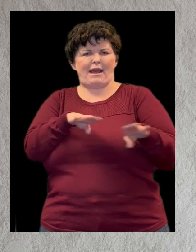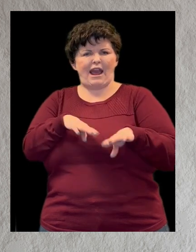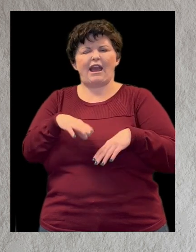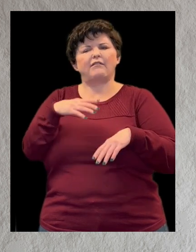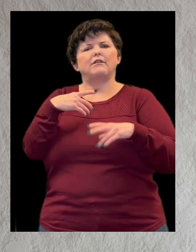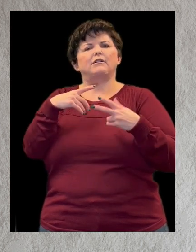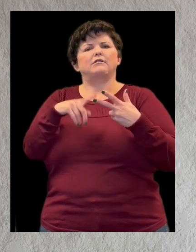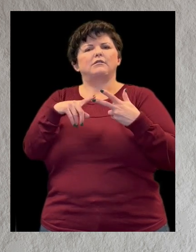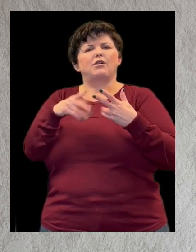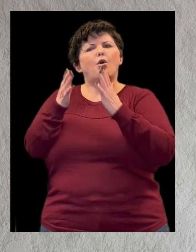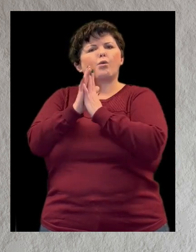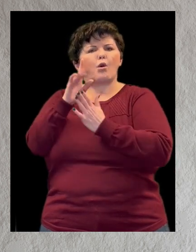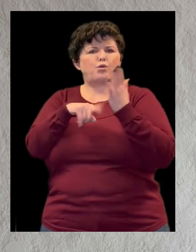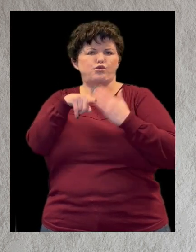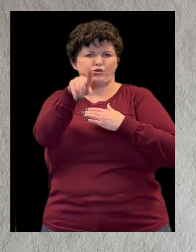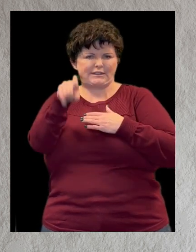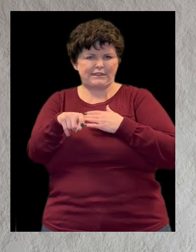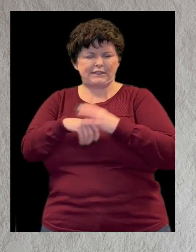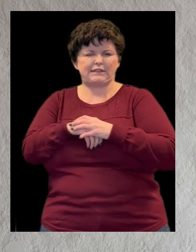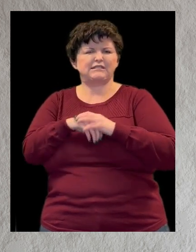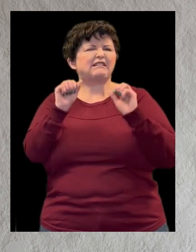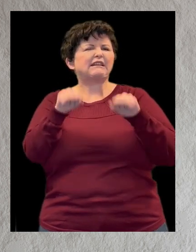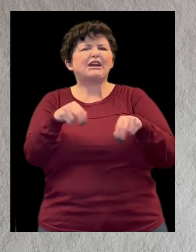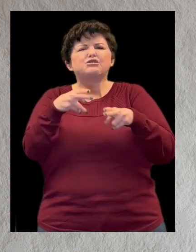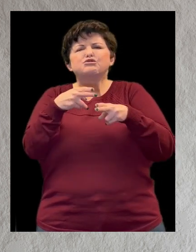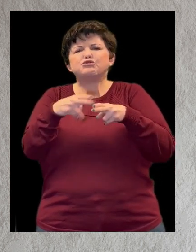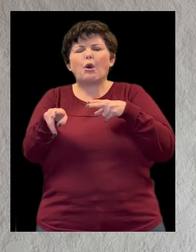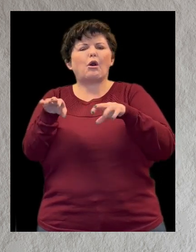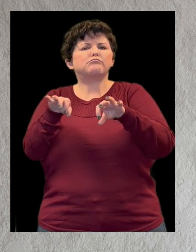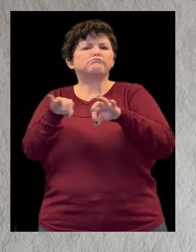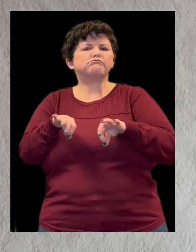And this can be short statements, and typically,